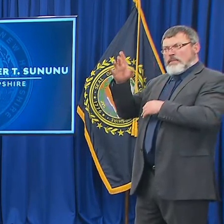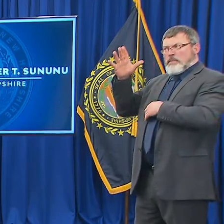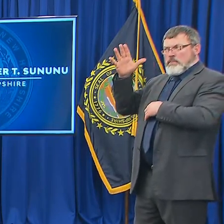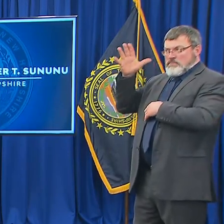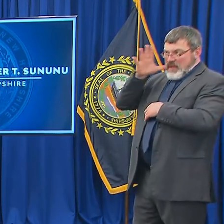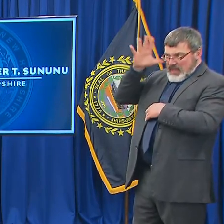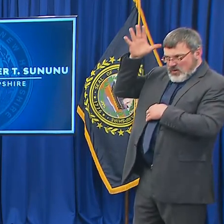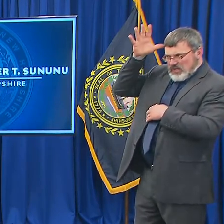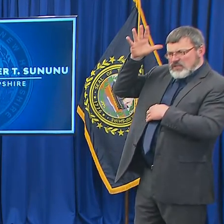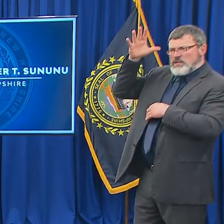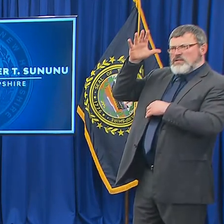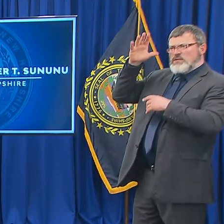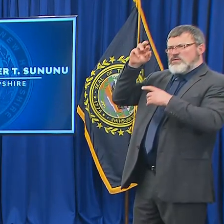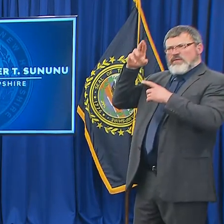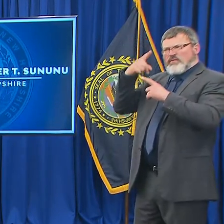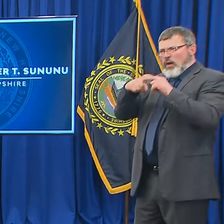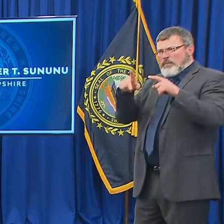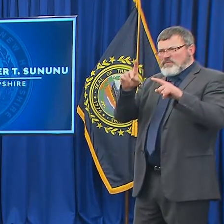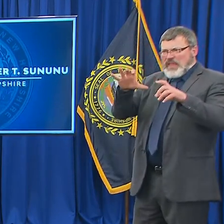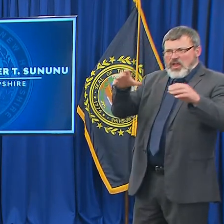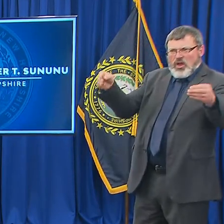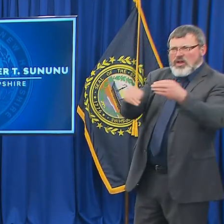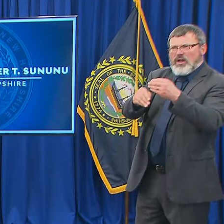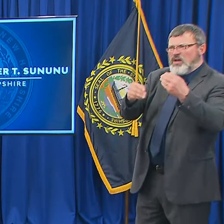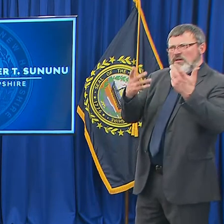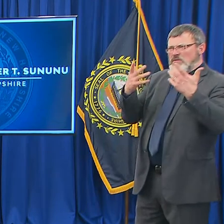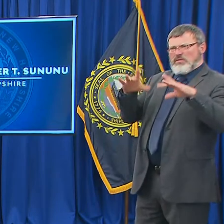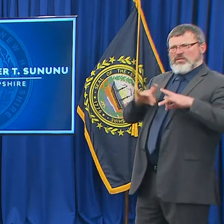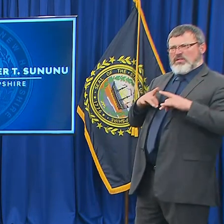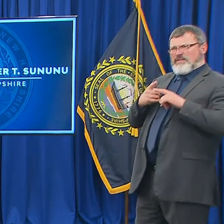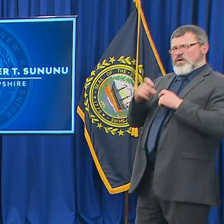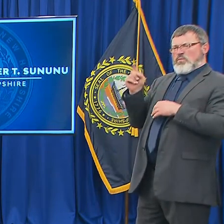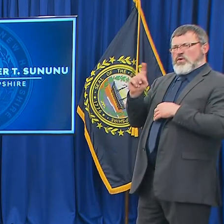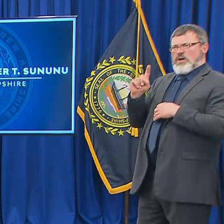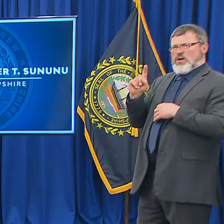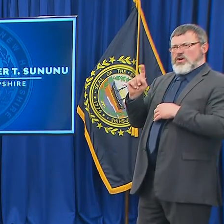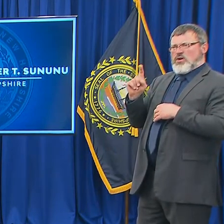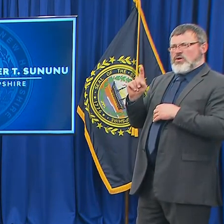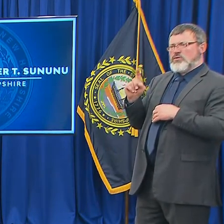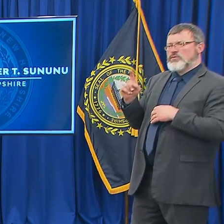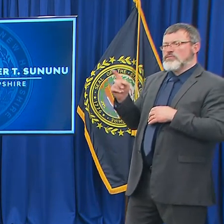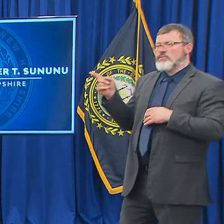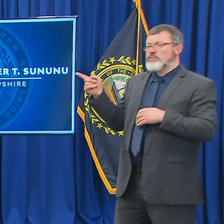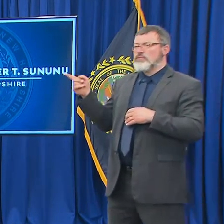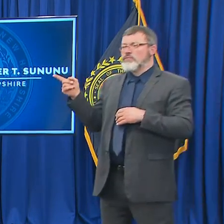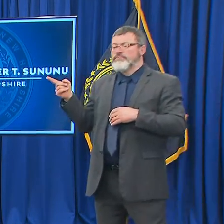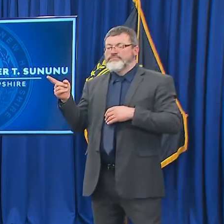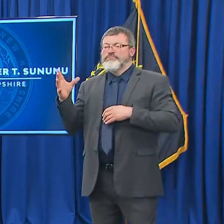So I think it's a combination all of us of all those things